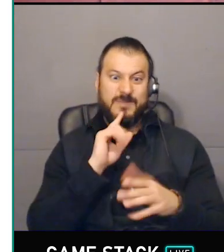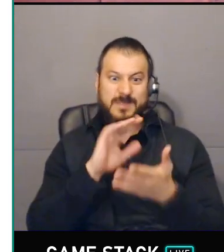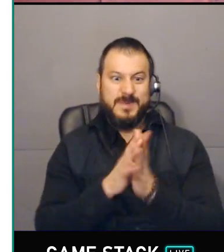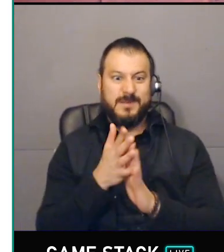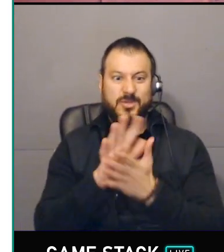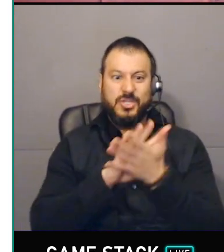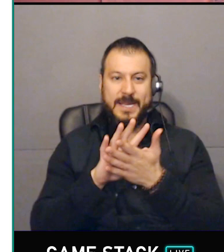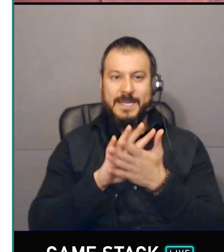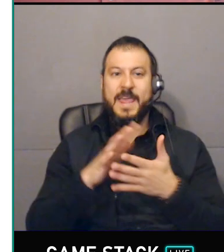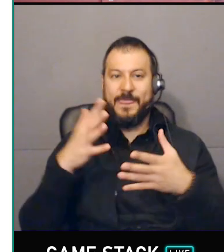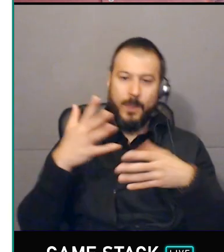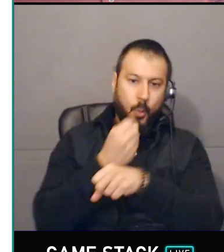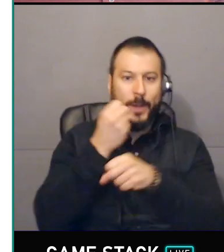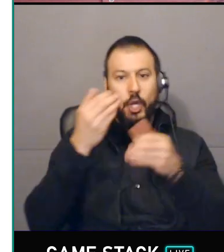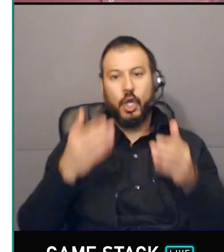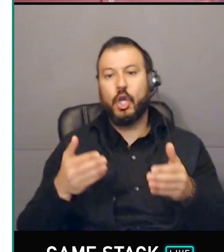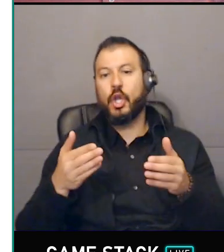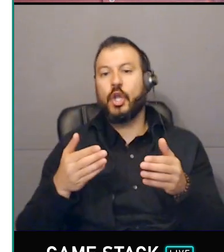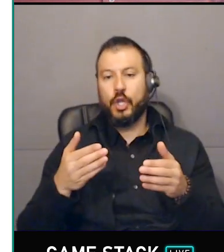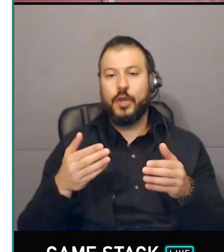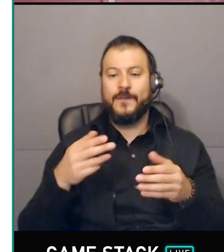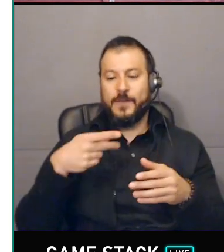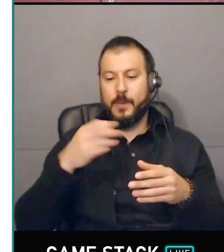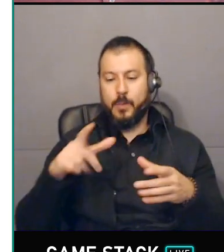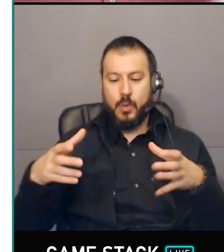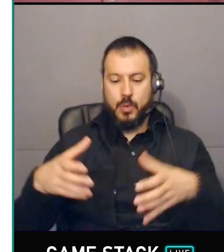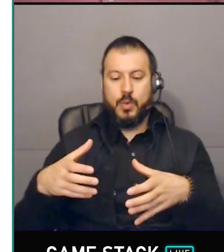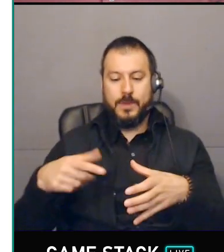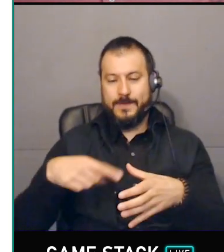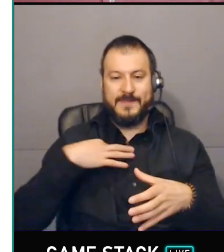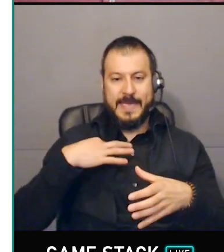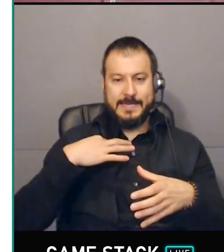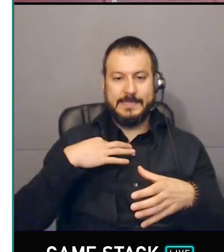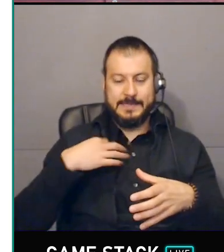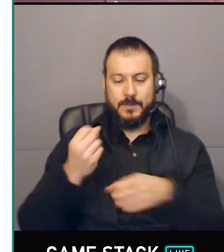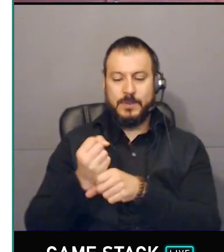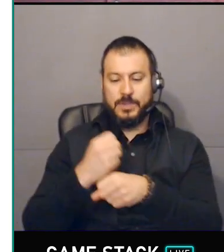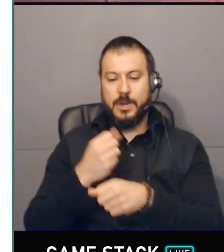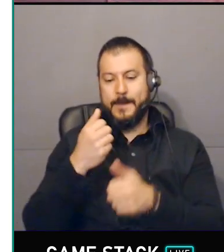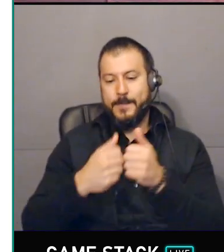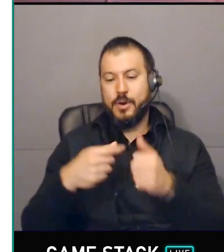There's the winner of our pool of candidates that we generate per pixel,